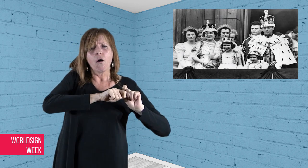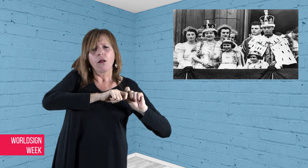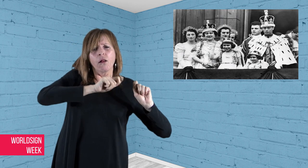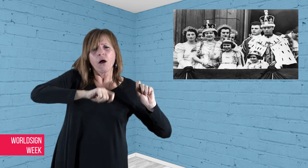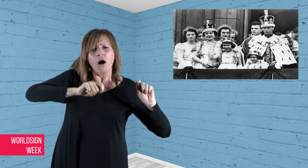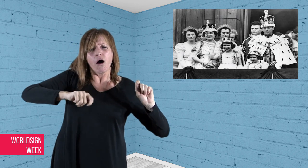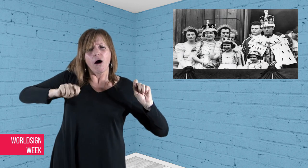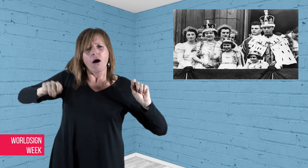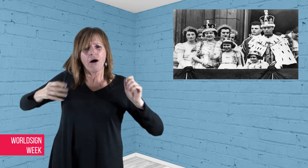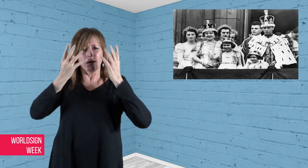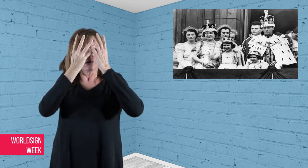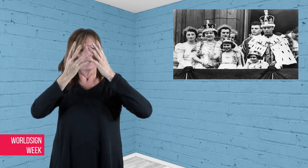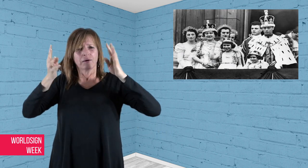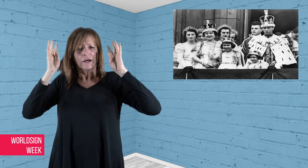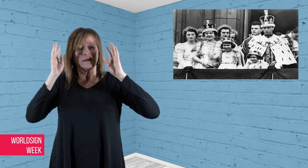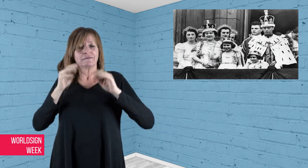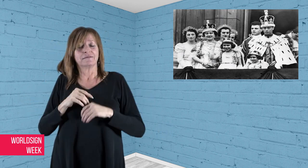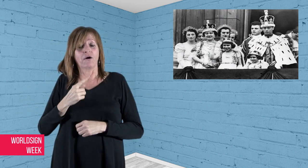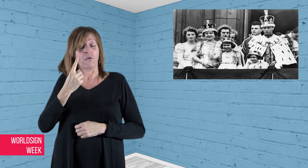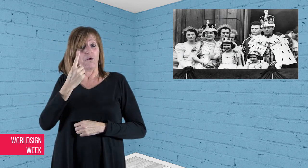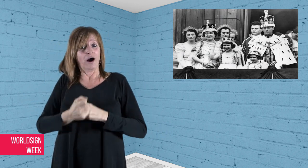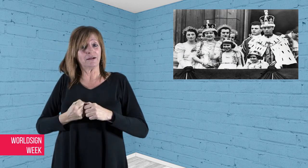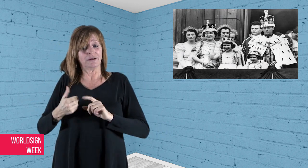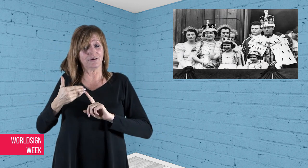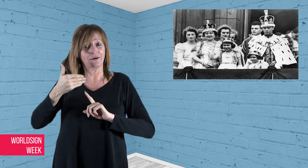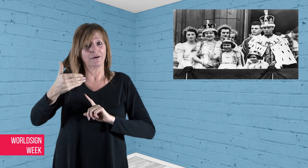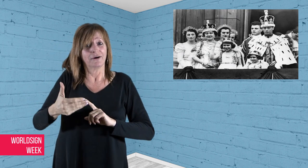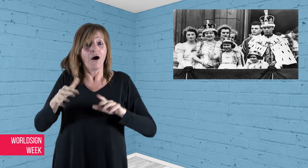October, she also became the world’s longest-reigning